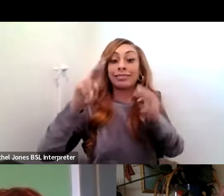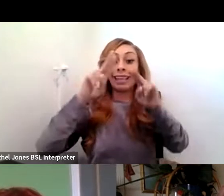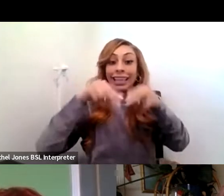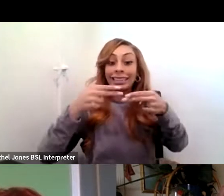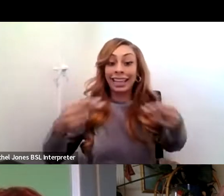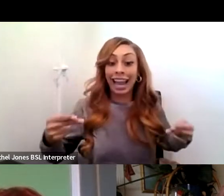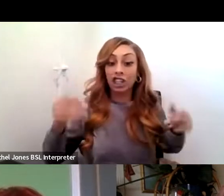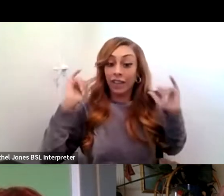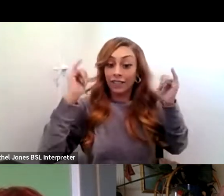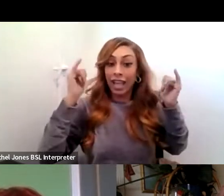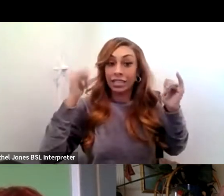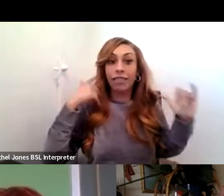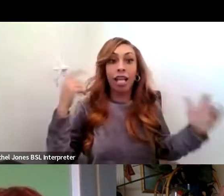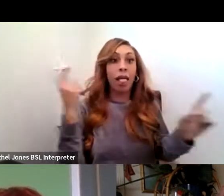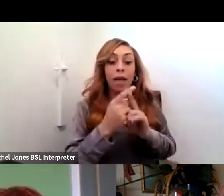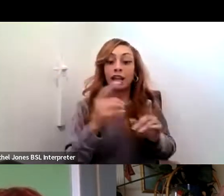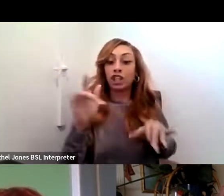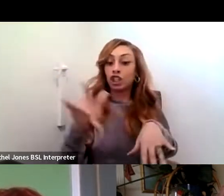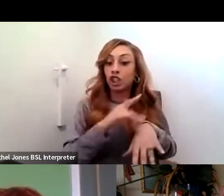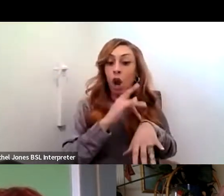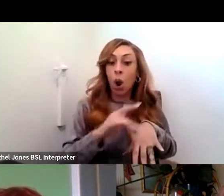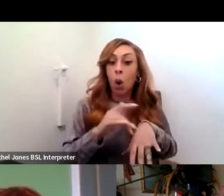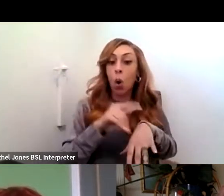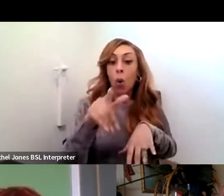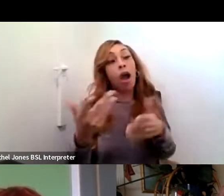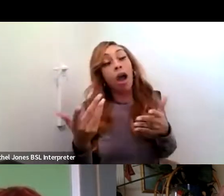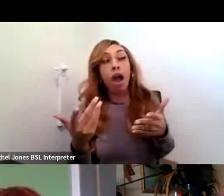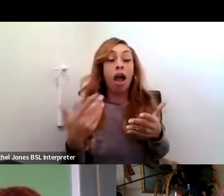and that was a show in which we essentially taught the audience